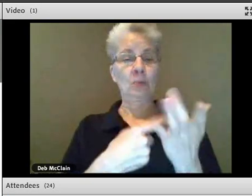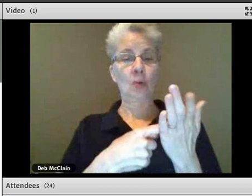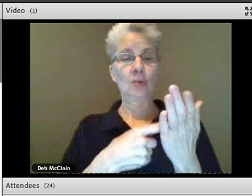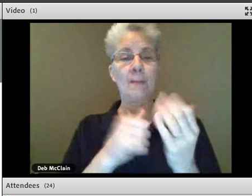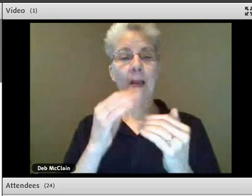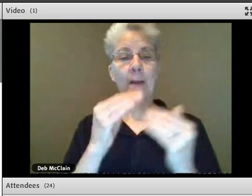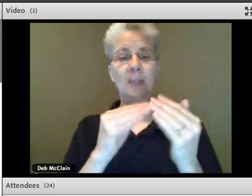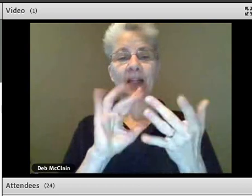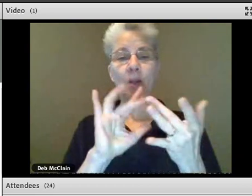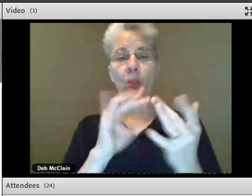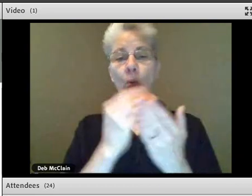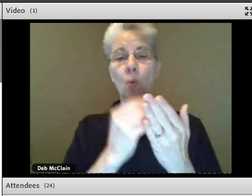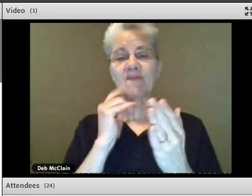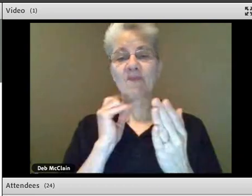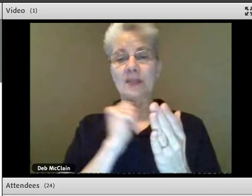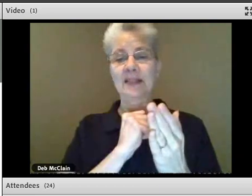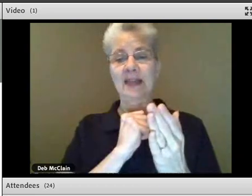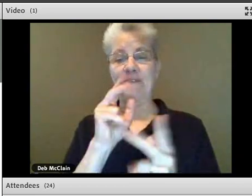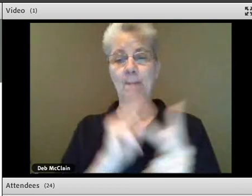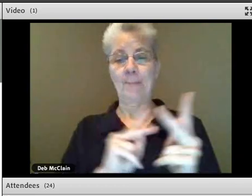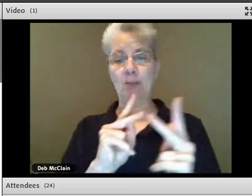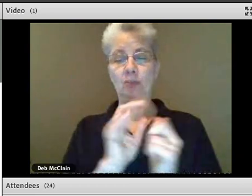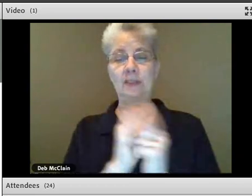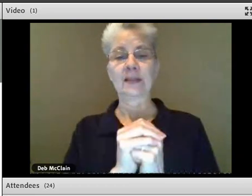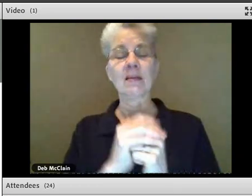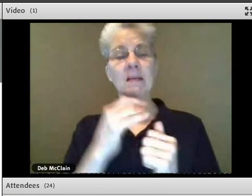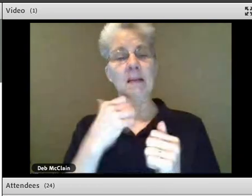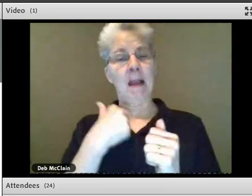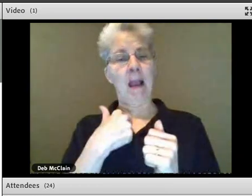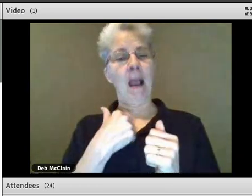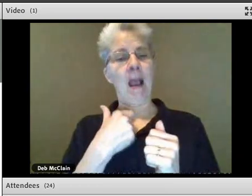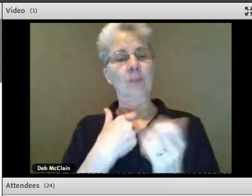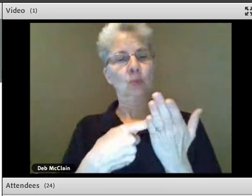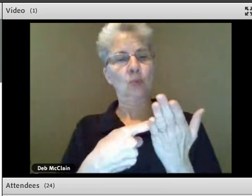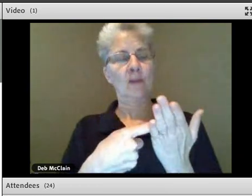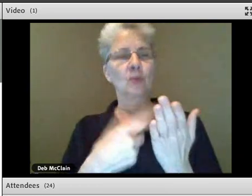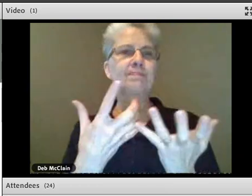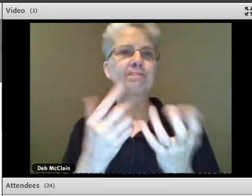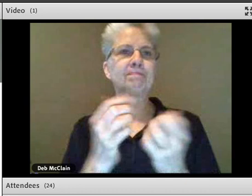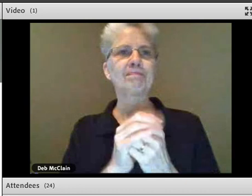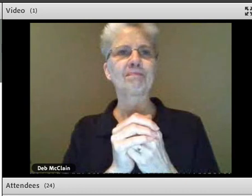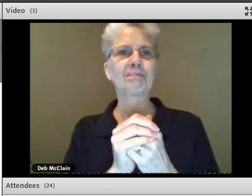courses for staff and patrons. I'm going to cover, in a big-picture way,